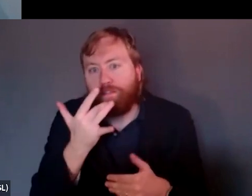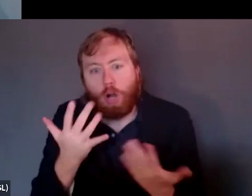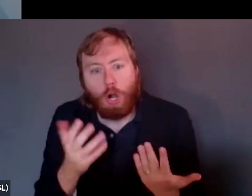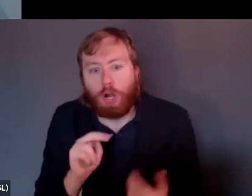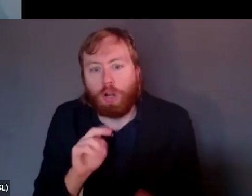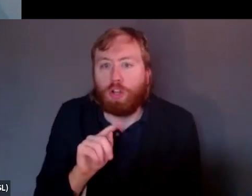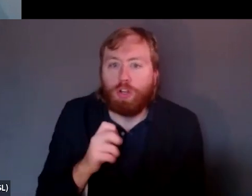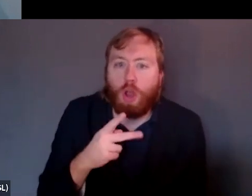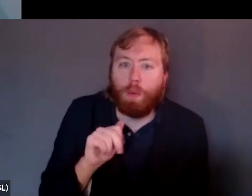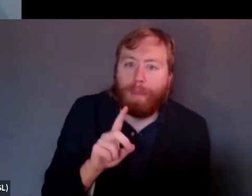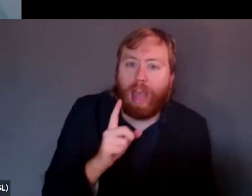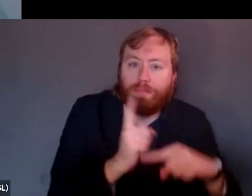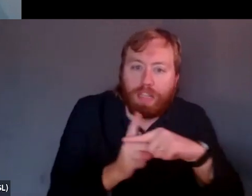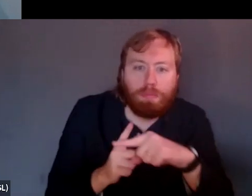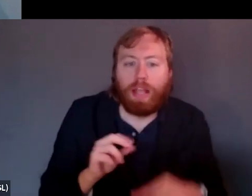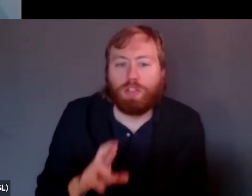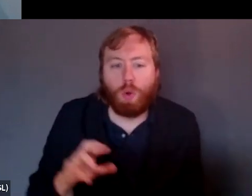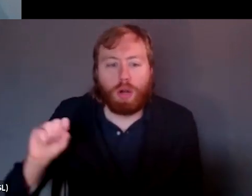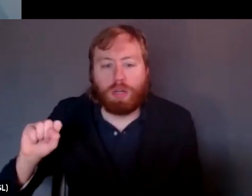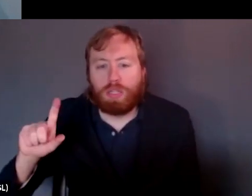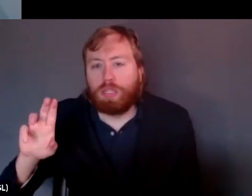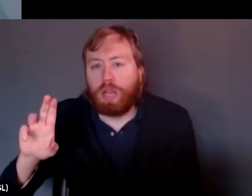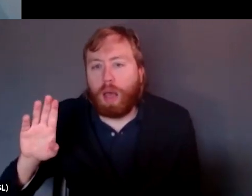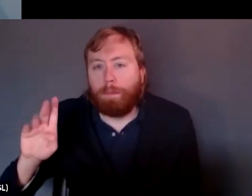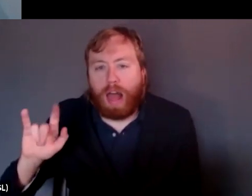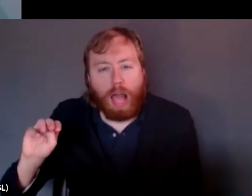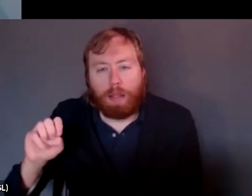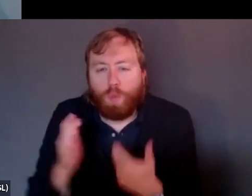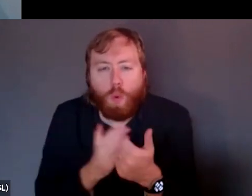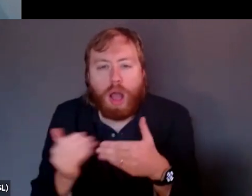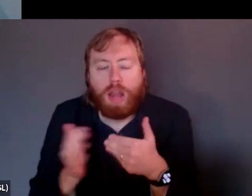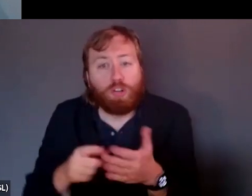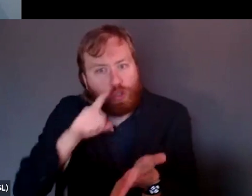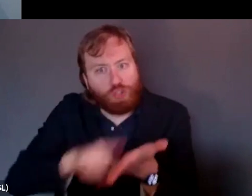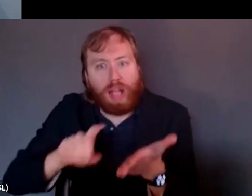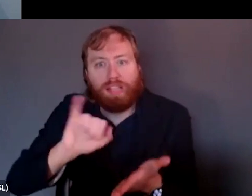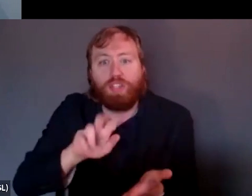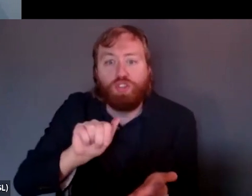or wherever it is you write code, it checks the JavaScript and the HTML, correct?